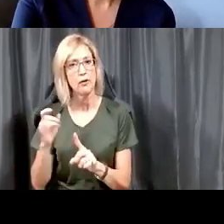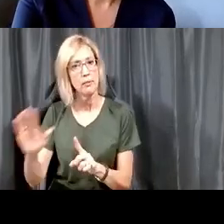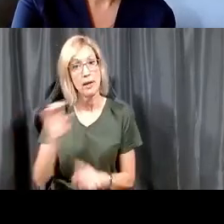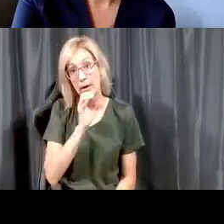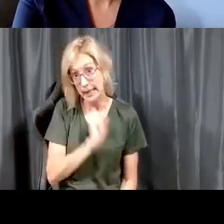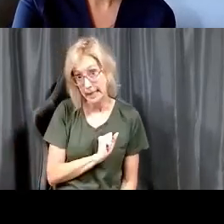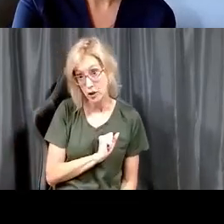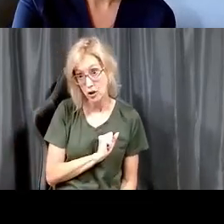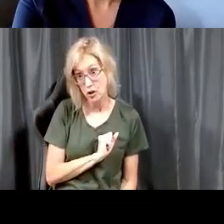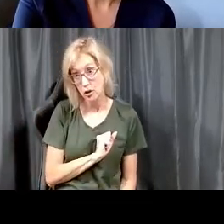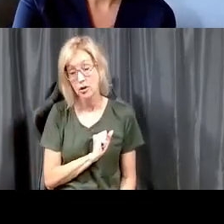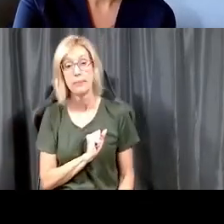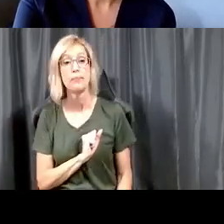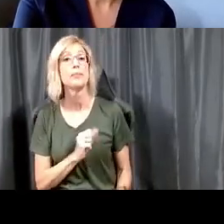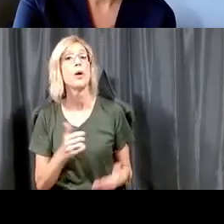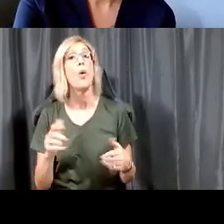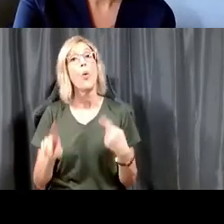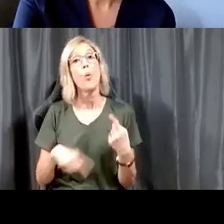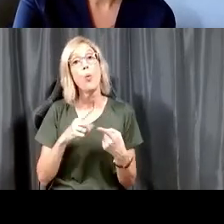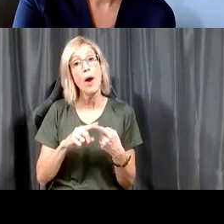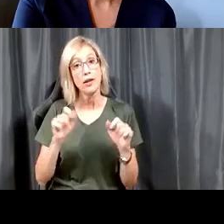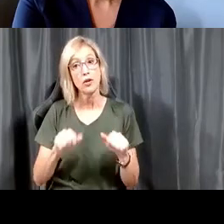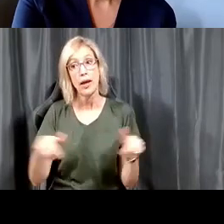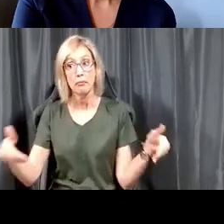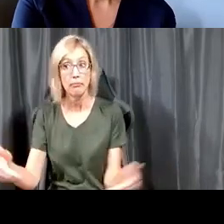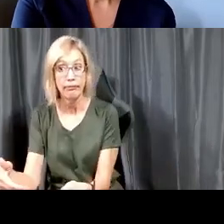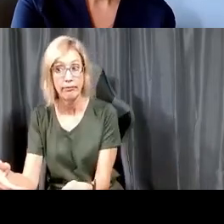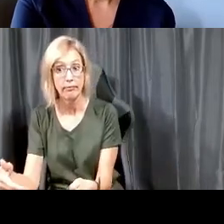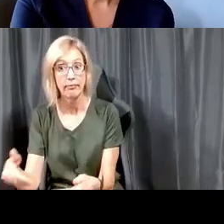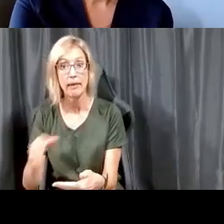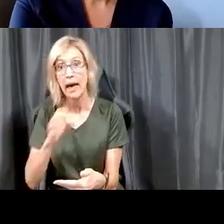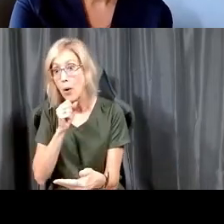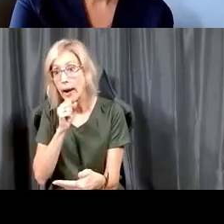what age that you can introduce that at, prep time,